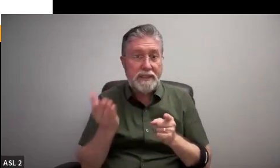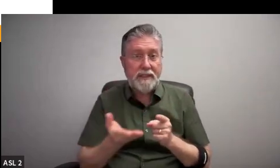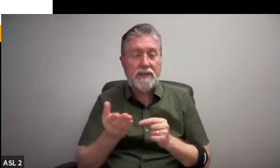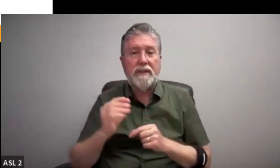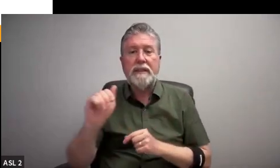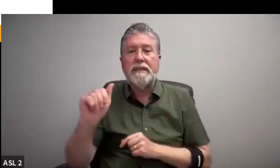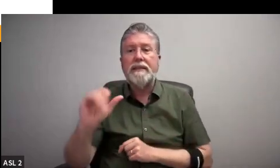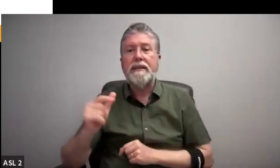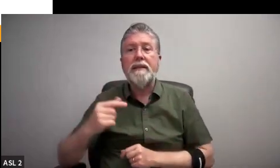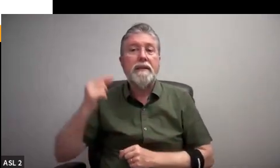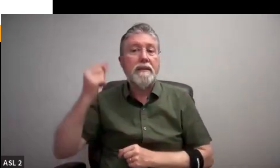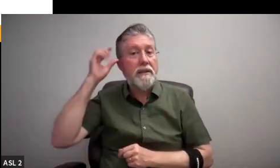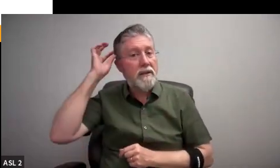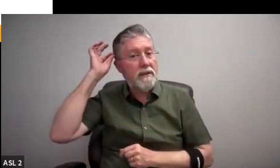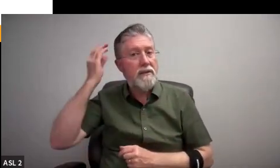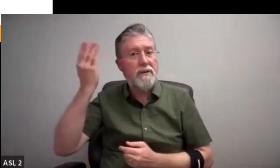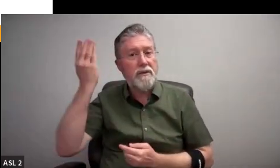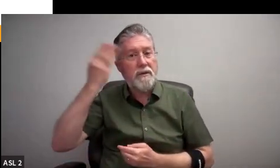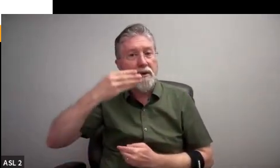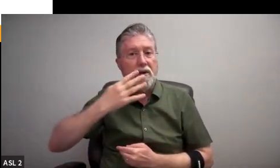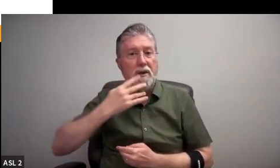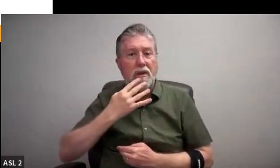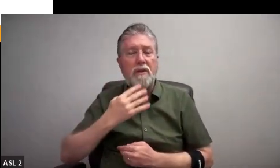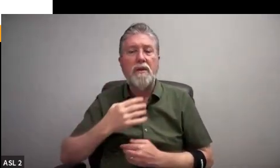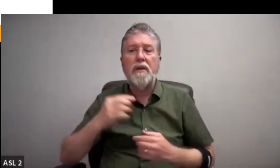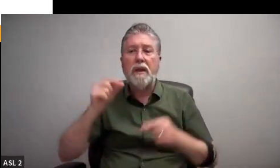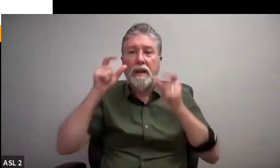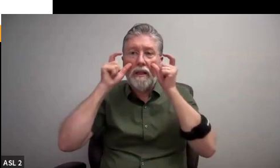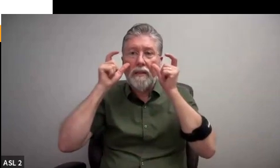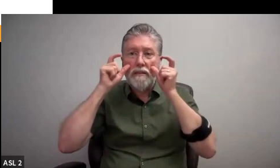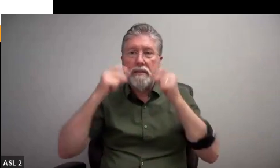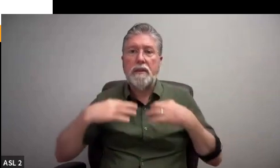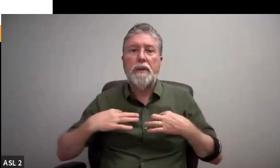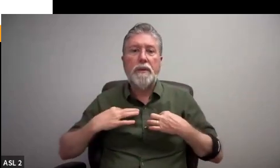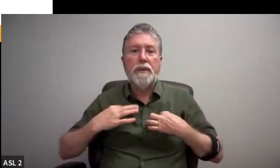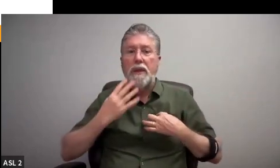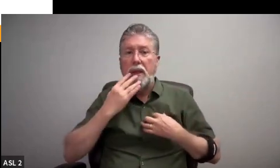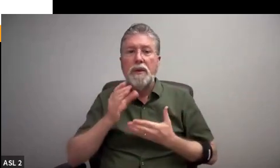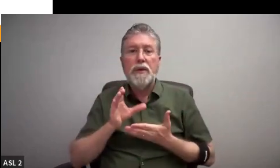I'm a darkhaired woman with glasses wearing a cream sweater and blazer and a blue